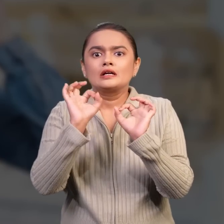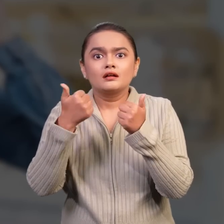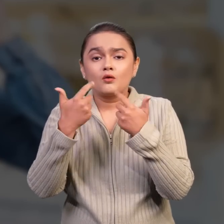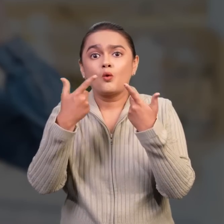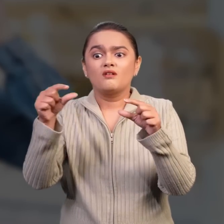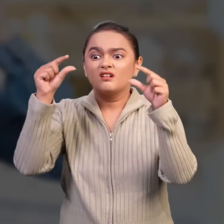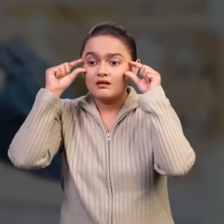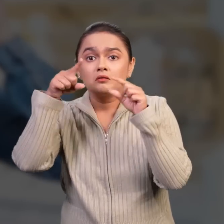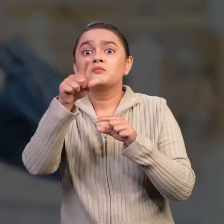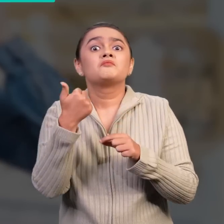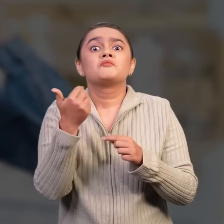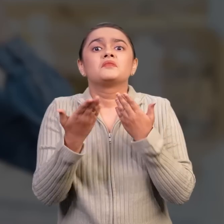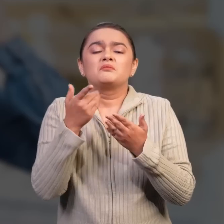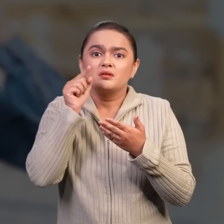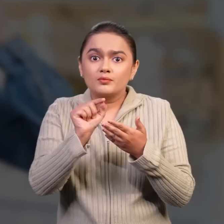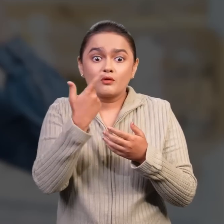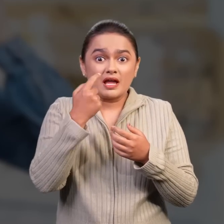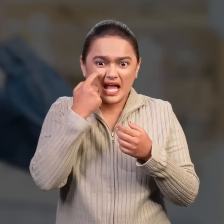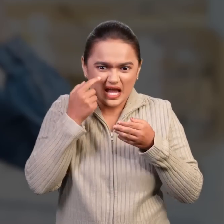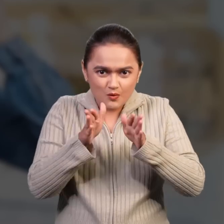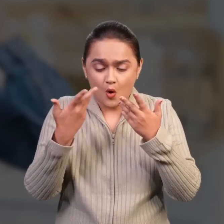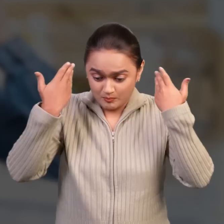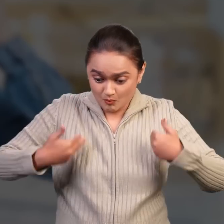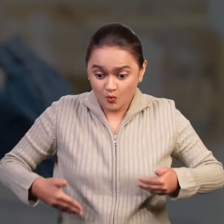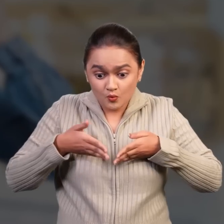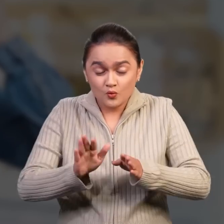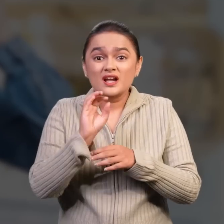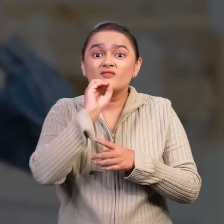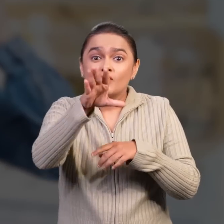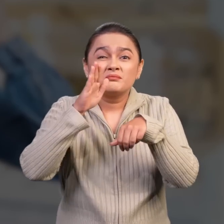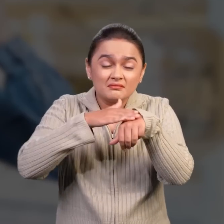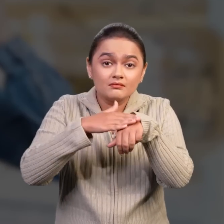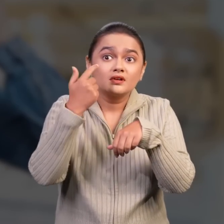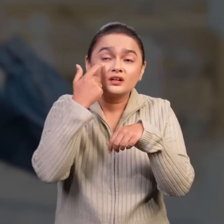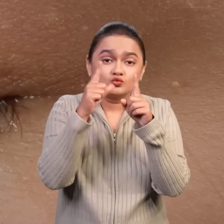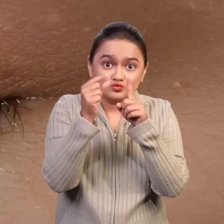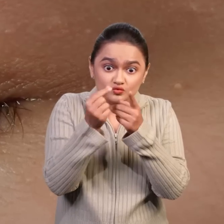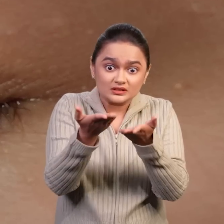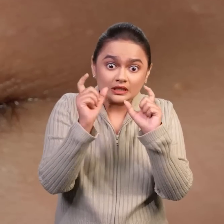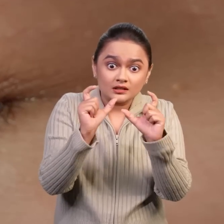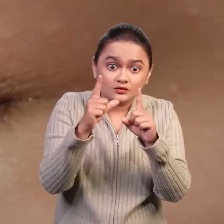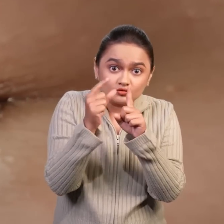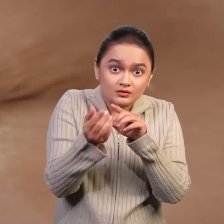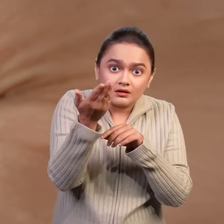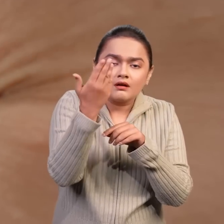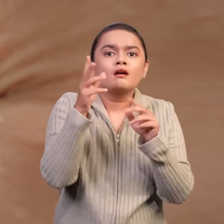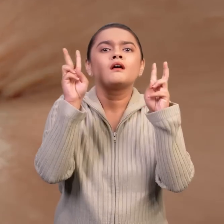Really, or because you're not wearing glasses. It's the eyes way or the body's way of telling you that you need to be doing something about it.